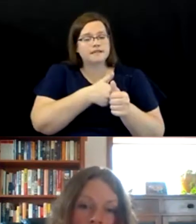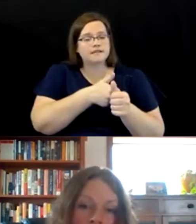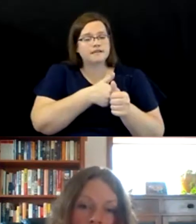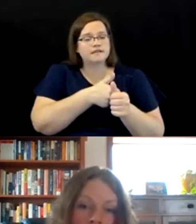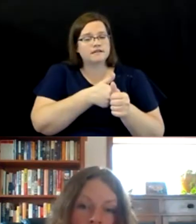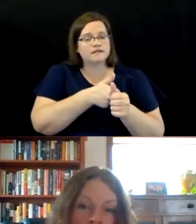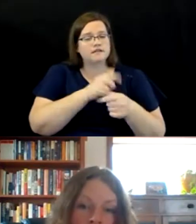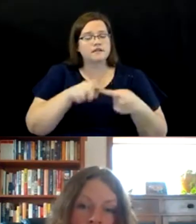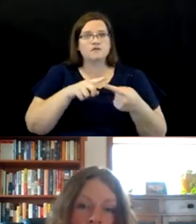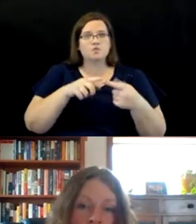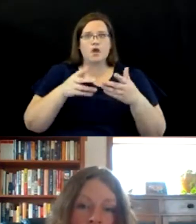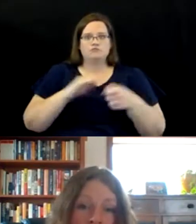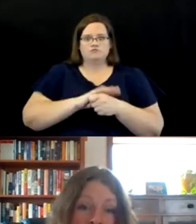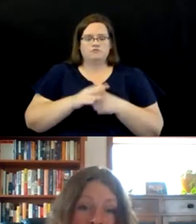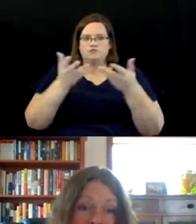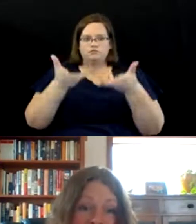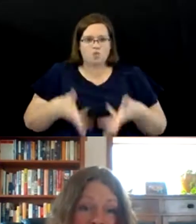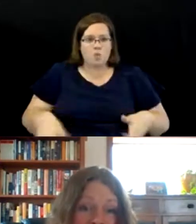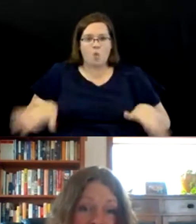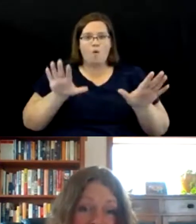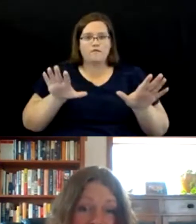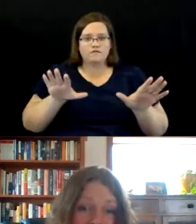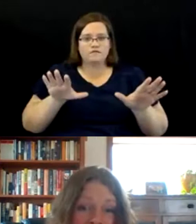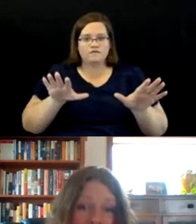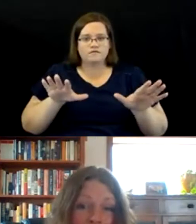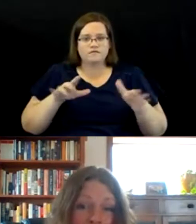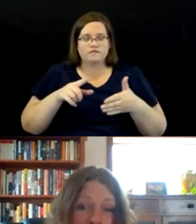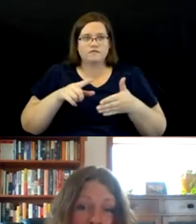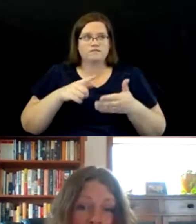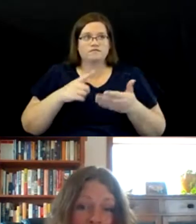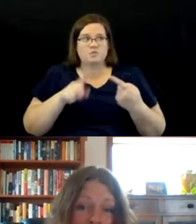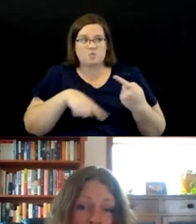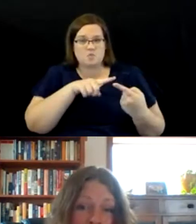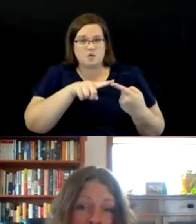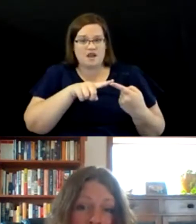with, where we are in now? Do you know when this thing is over with?